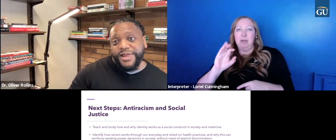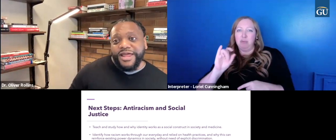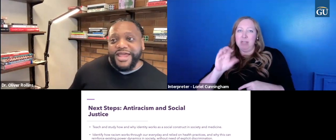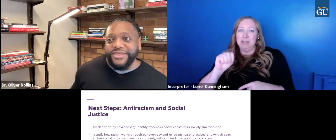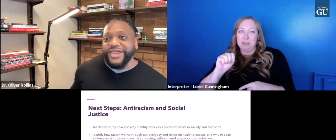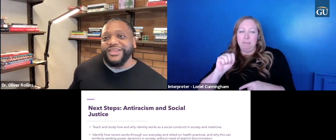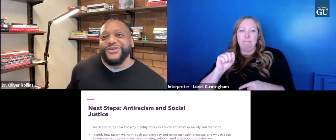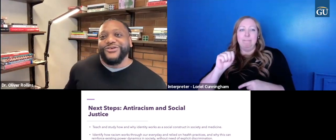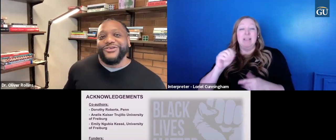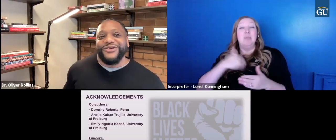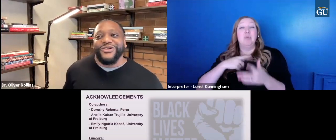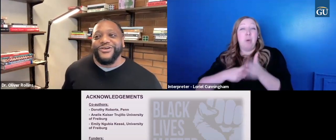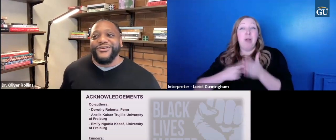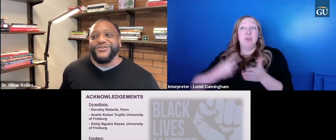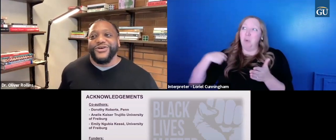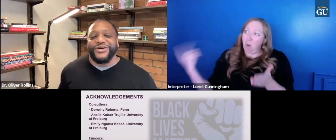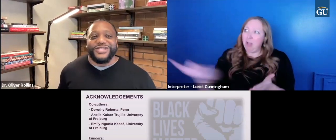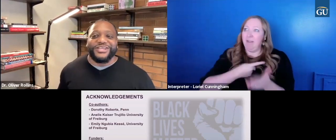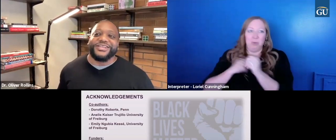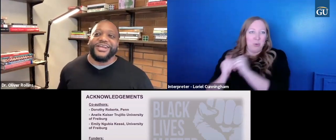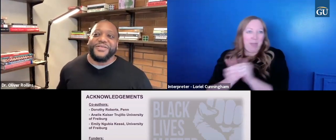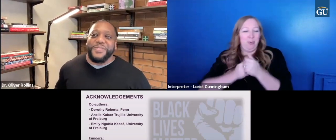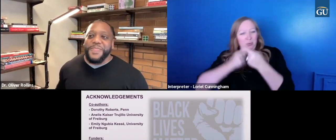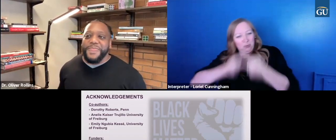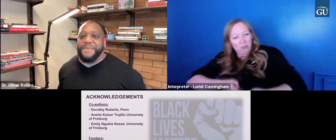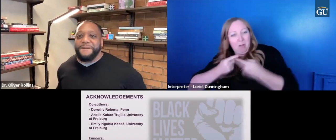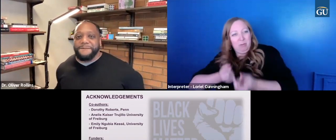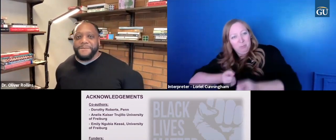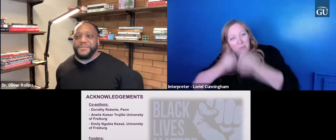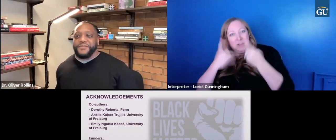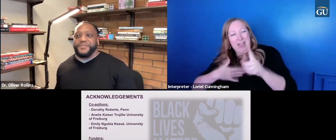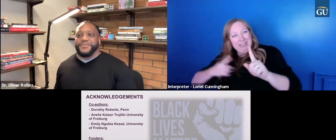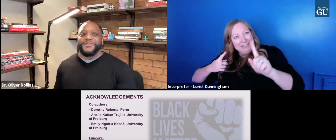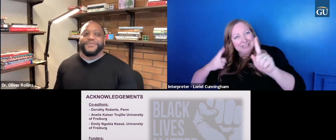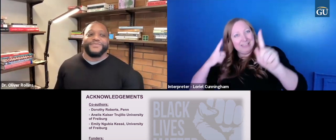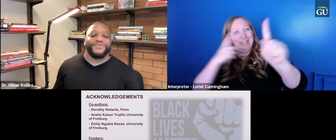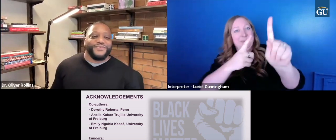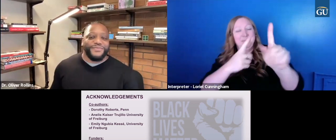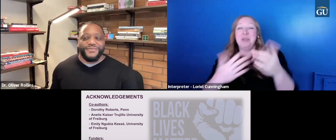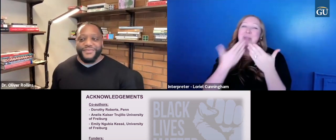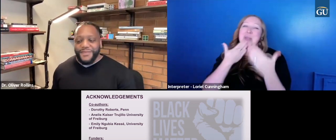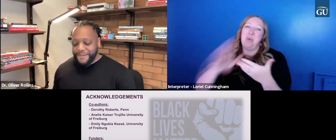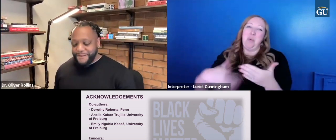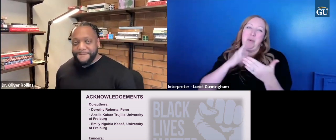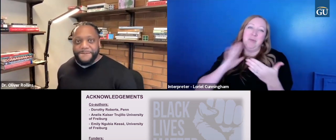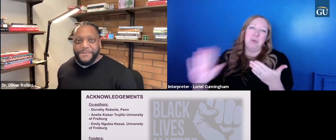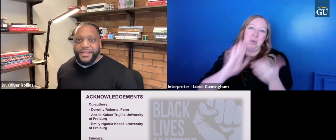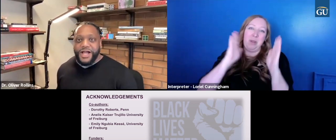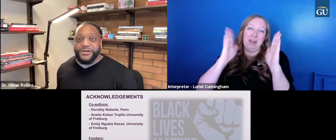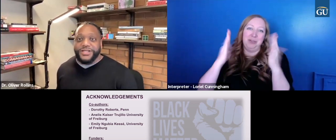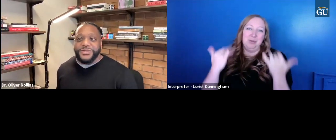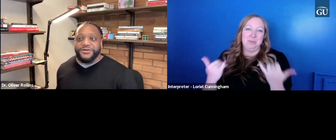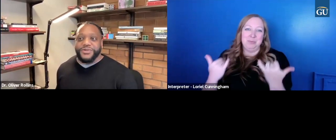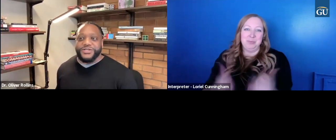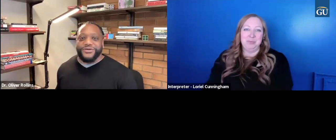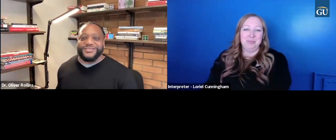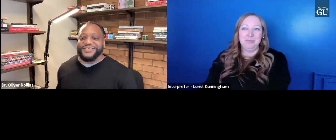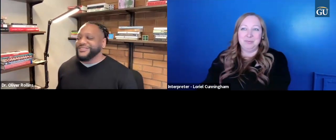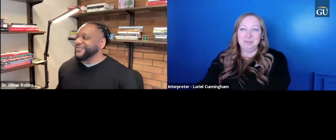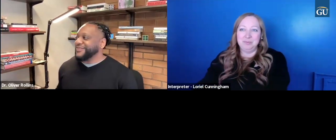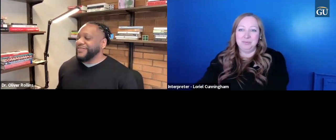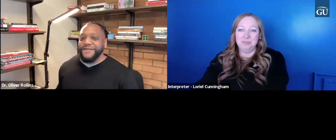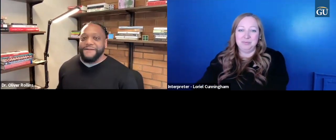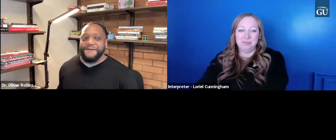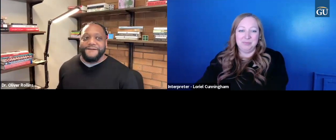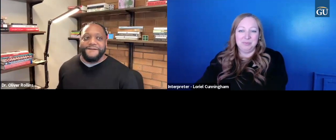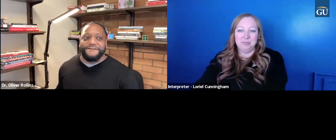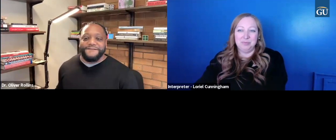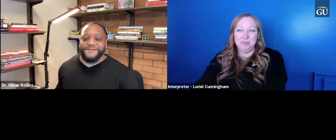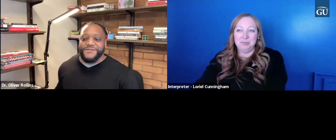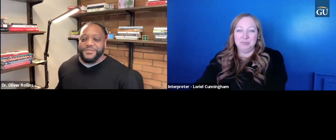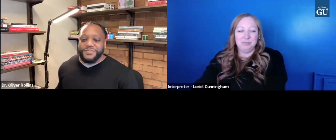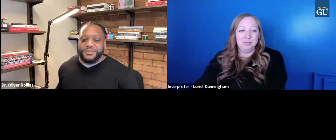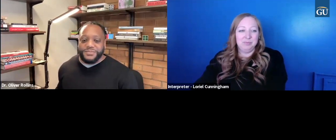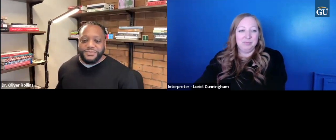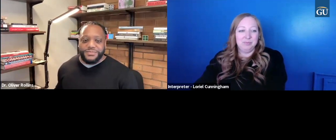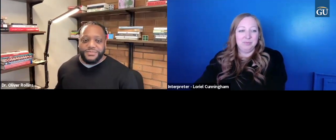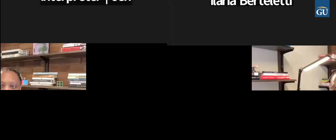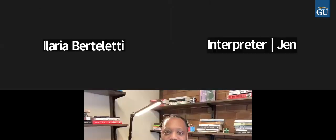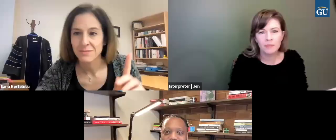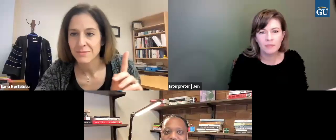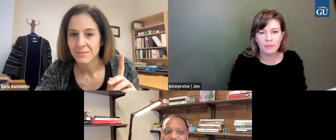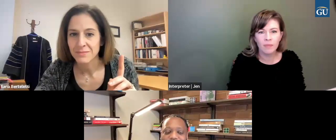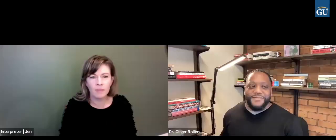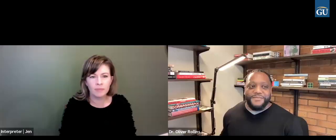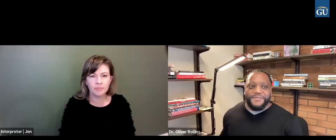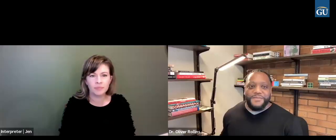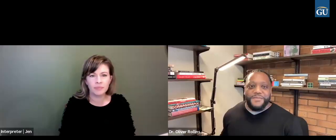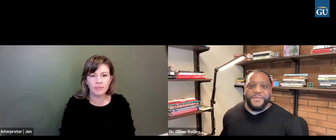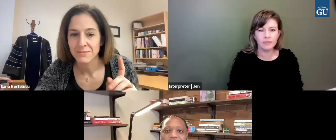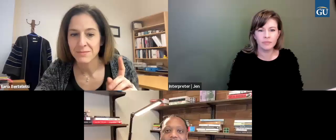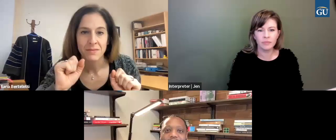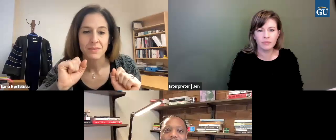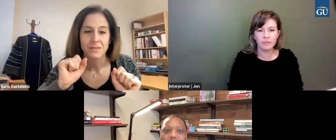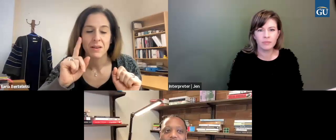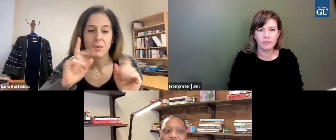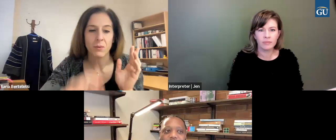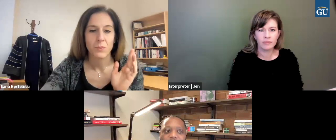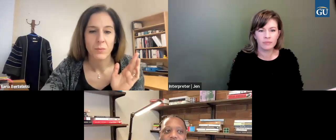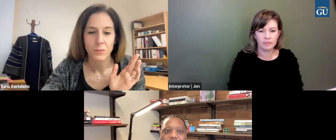attention today.